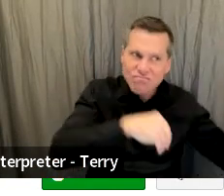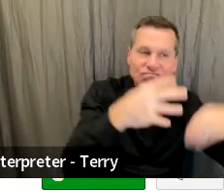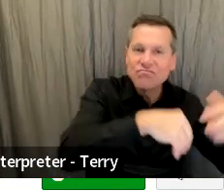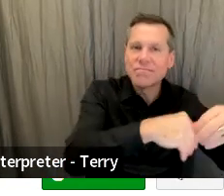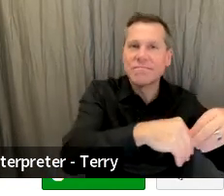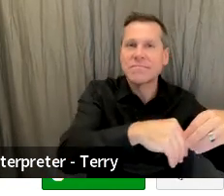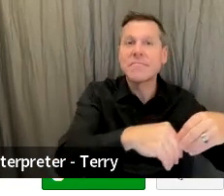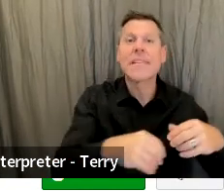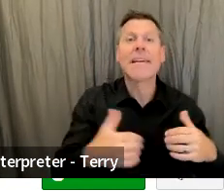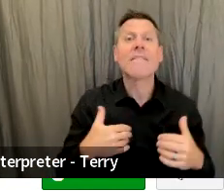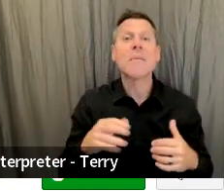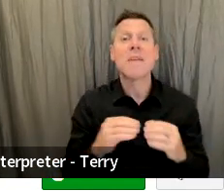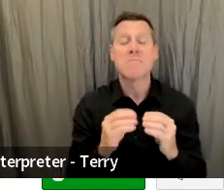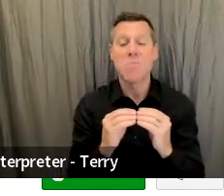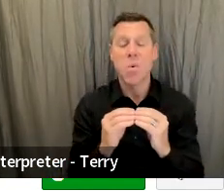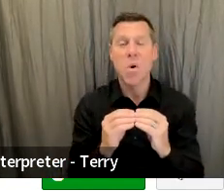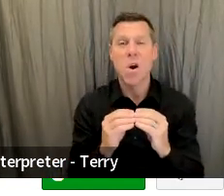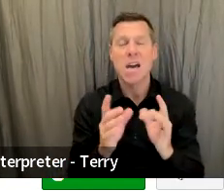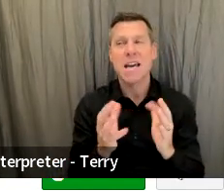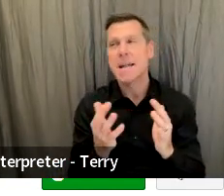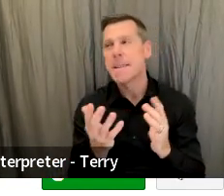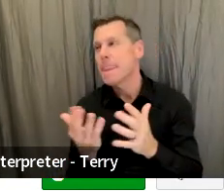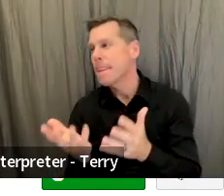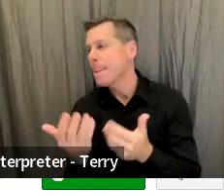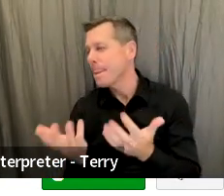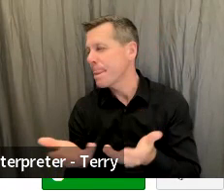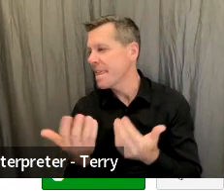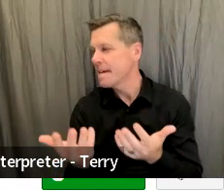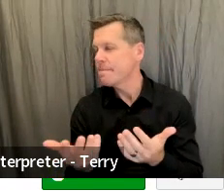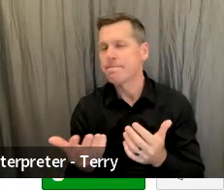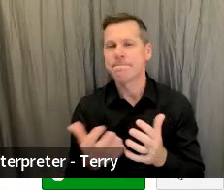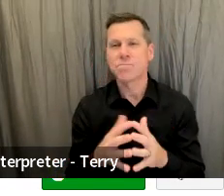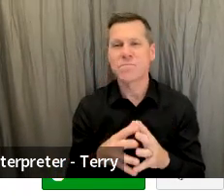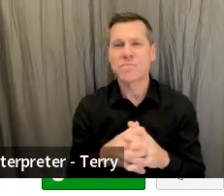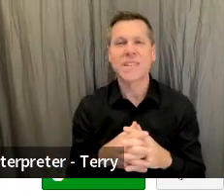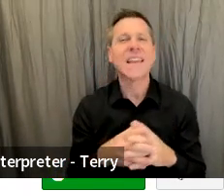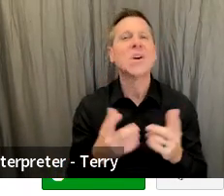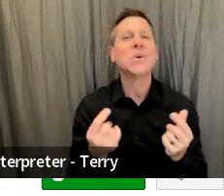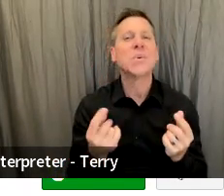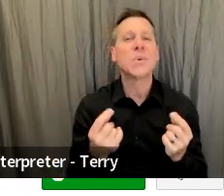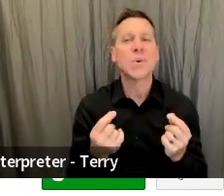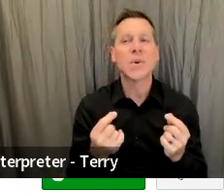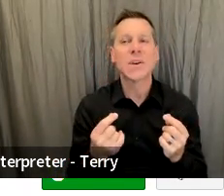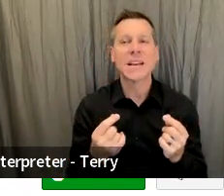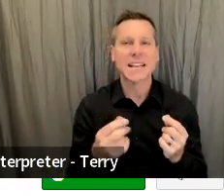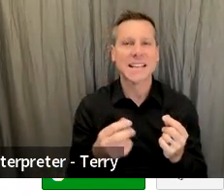our material in a way that's not unusual, I think, for faculty. We were able to then see what worked, as Jack was saying.